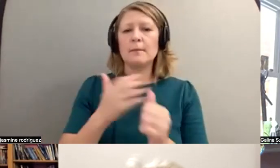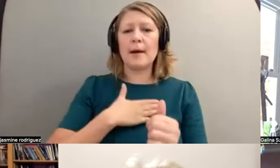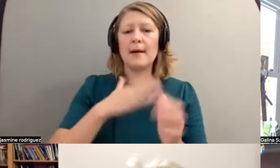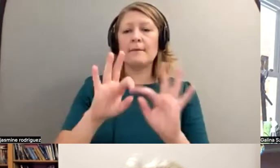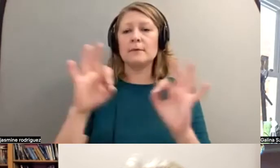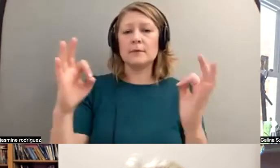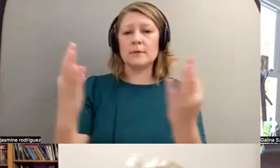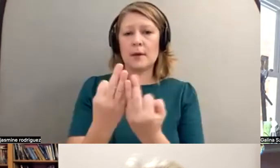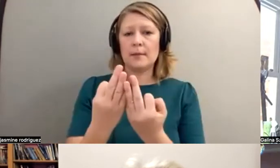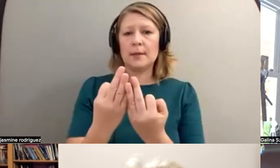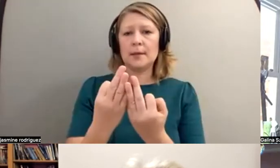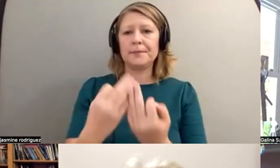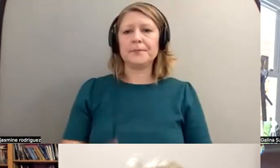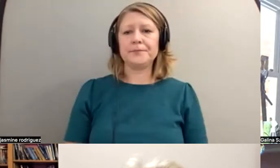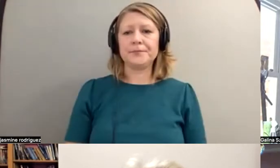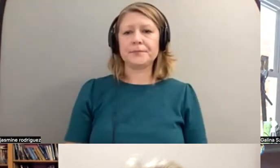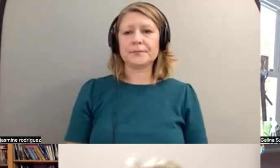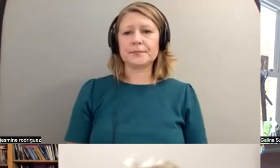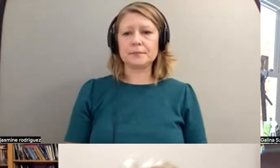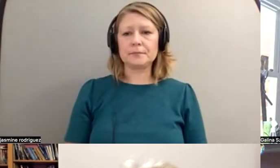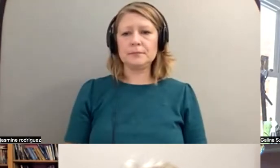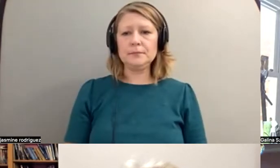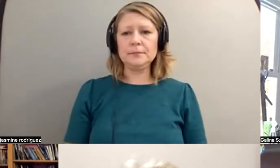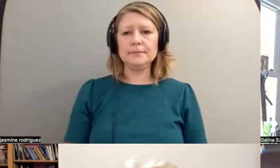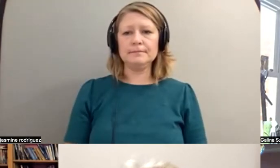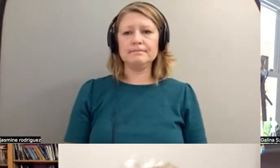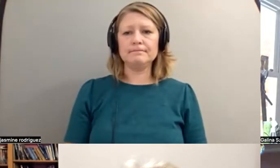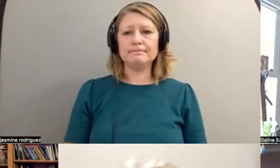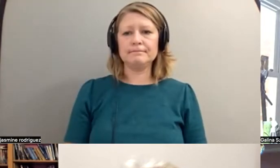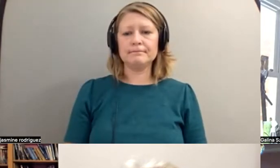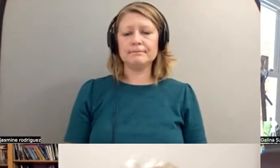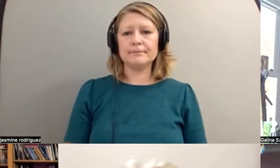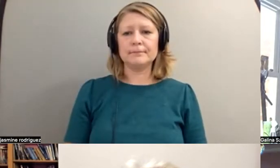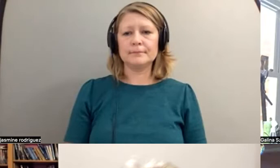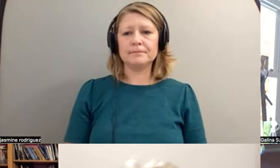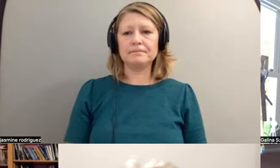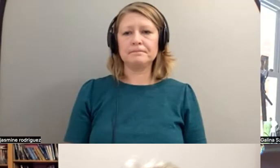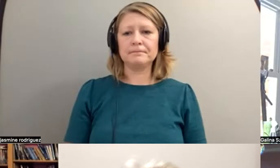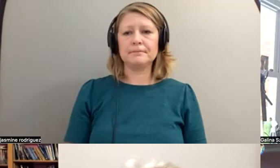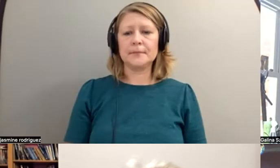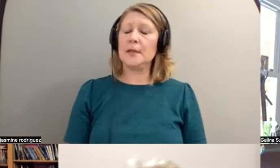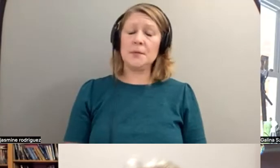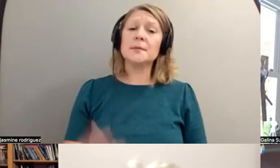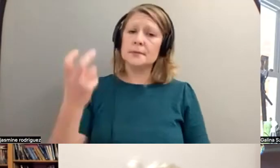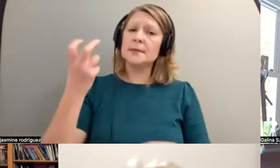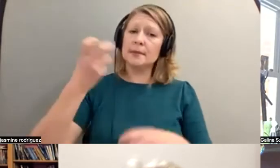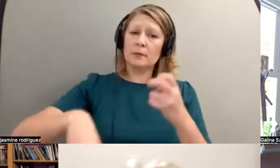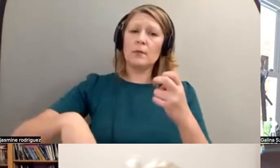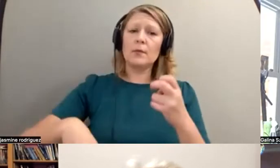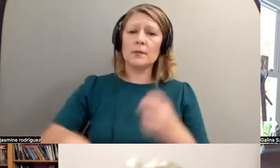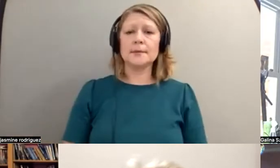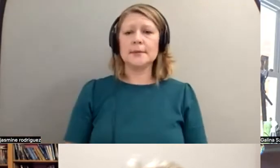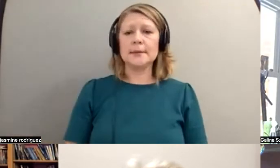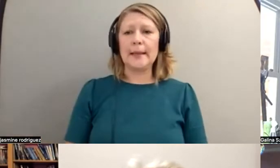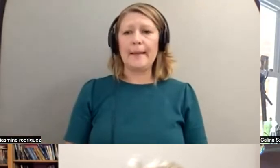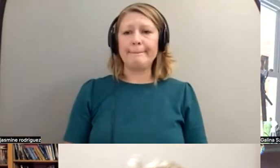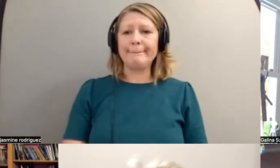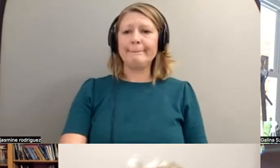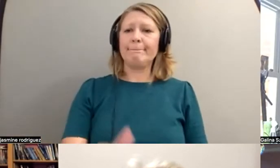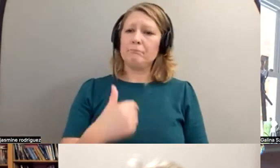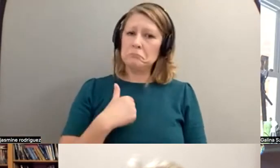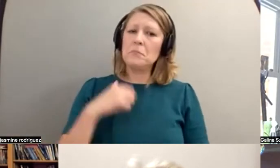um, and um, and it was very difficult. And I was educated. And I thought, at